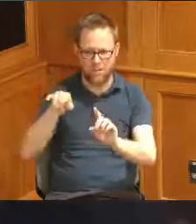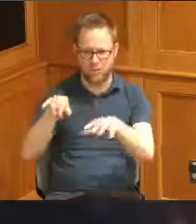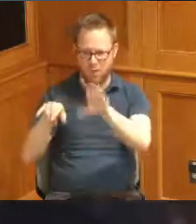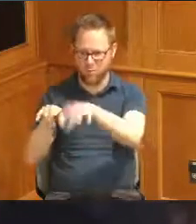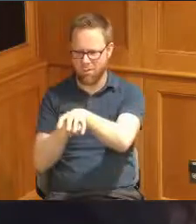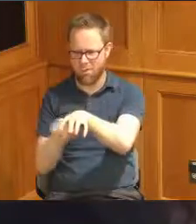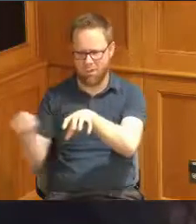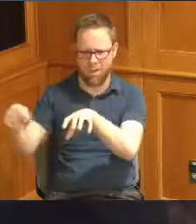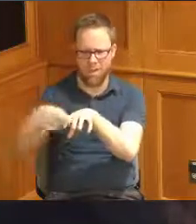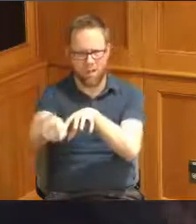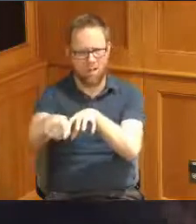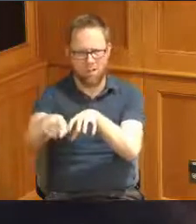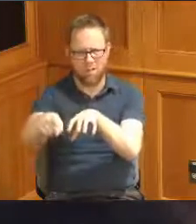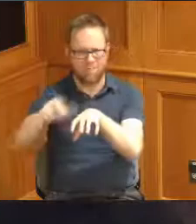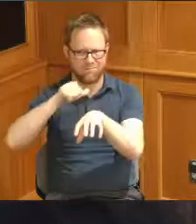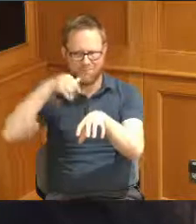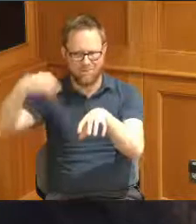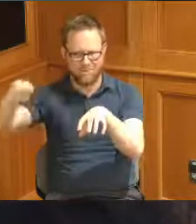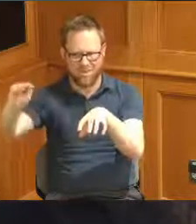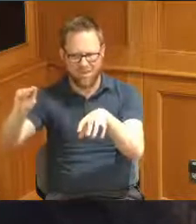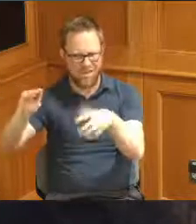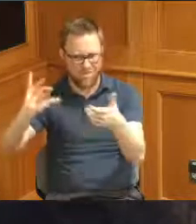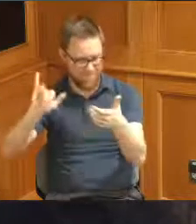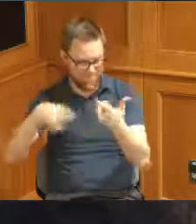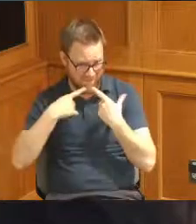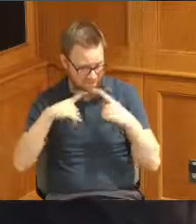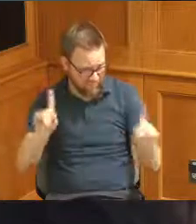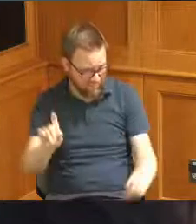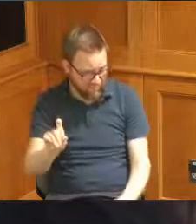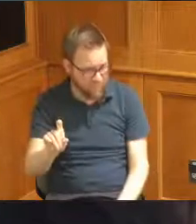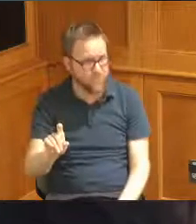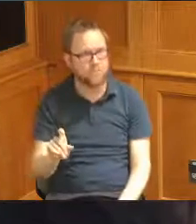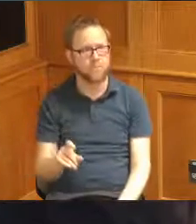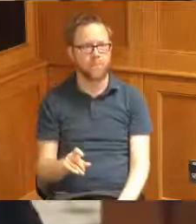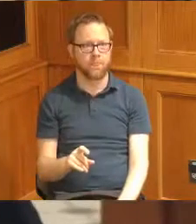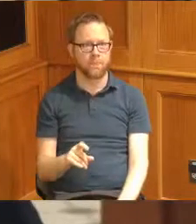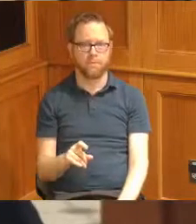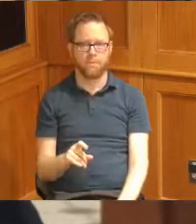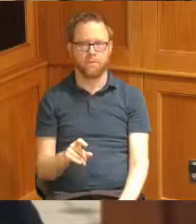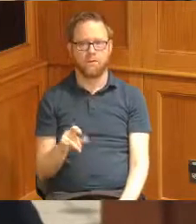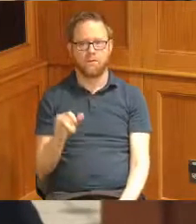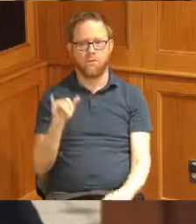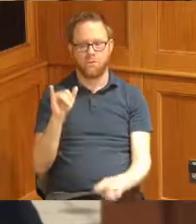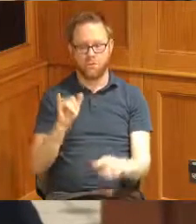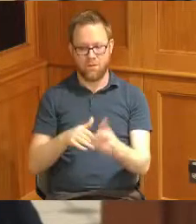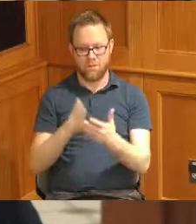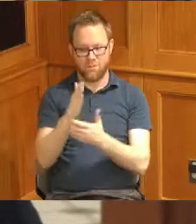that are there that didn't sell I mean how effective is that that is part two of the